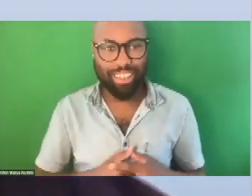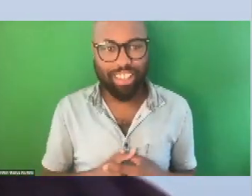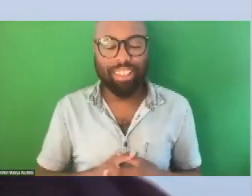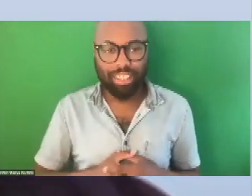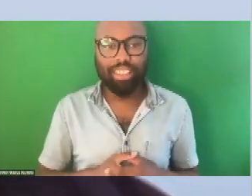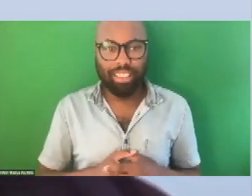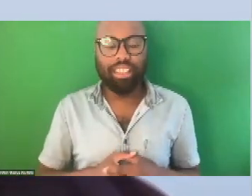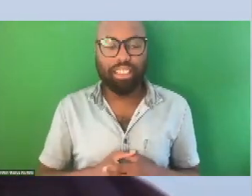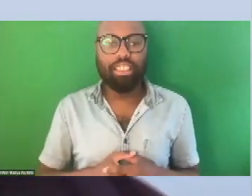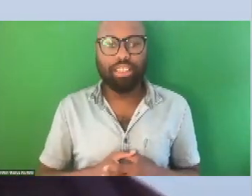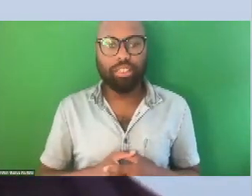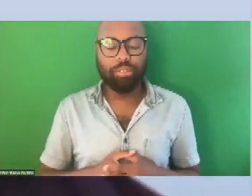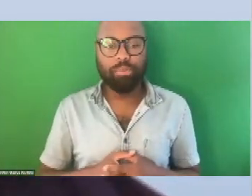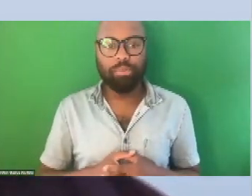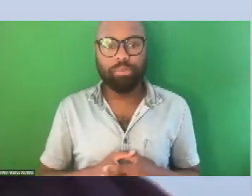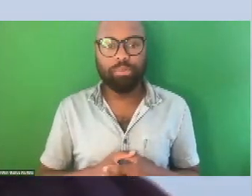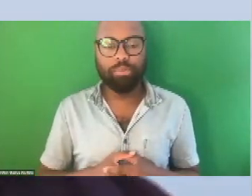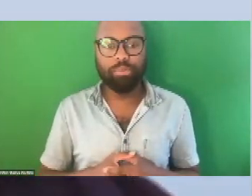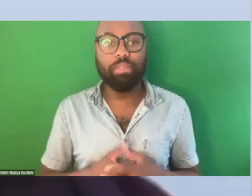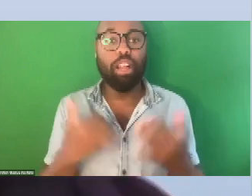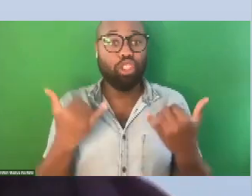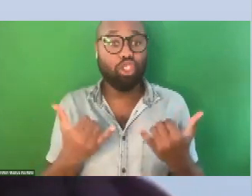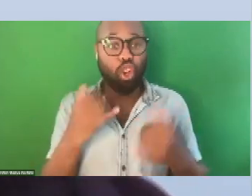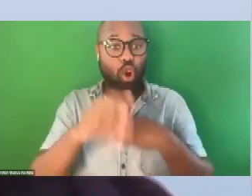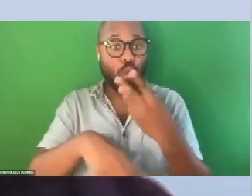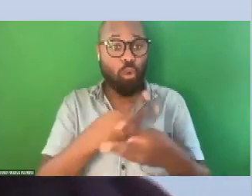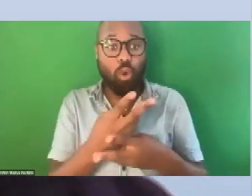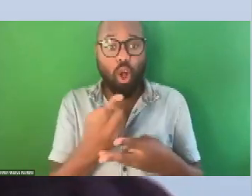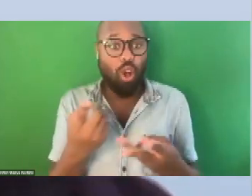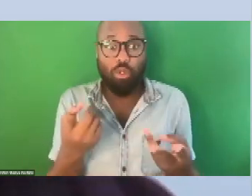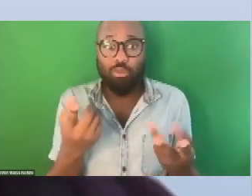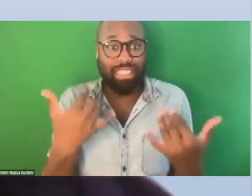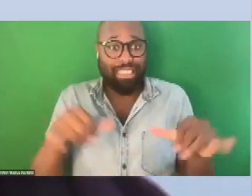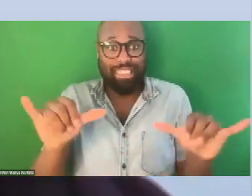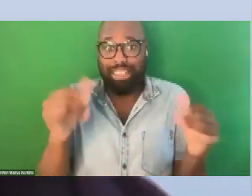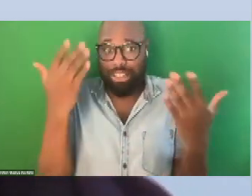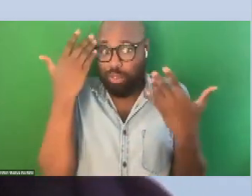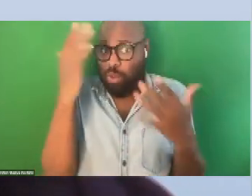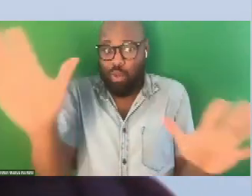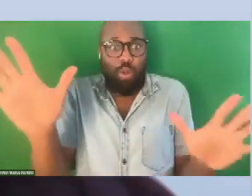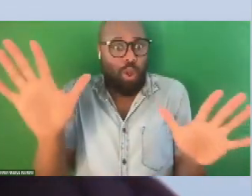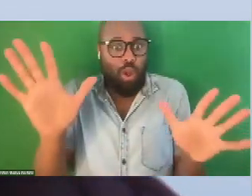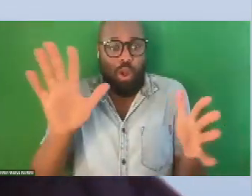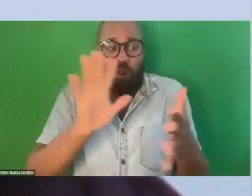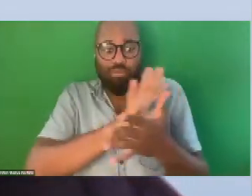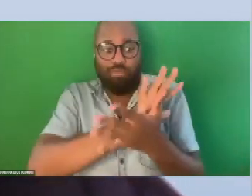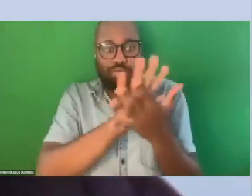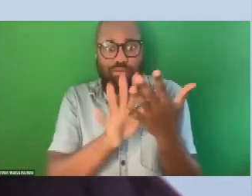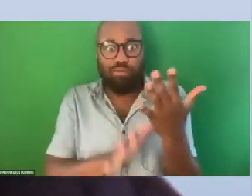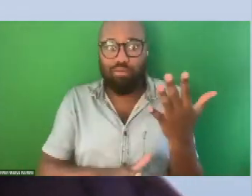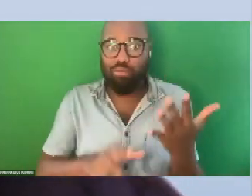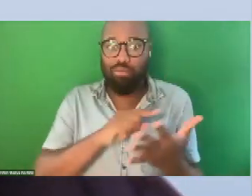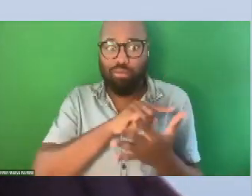where we really still don't know the full scope of all the inequities and